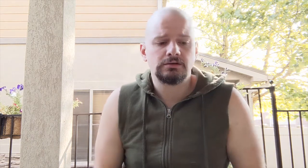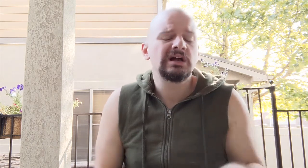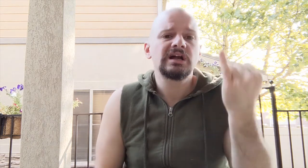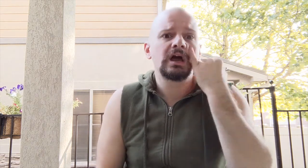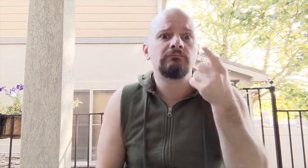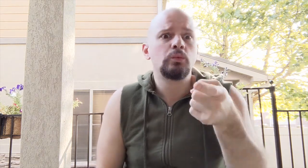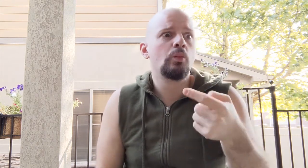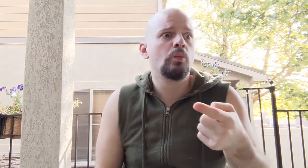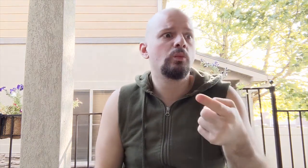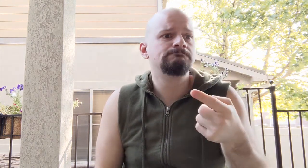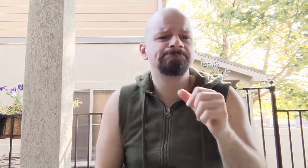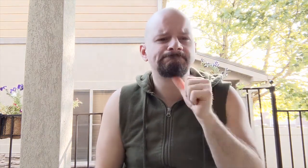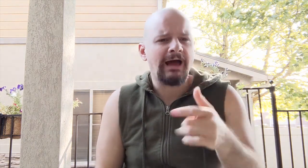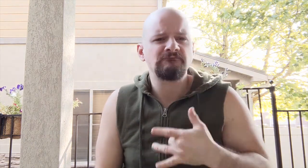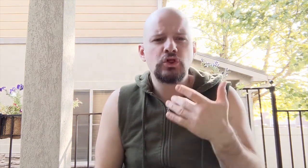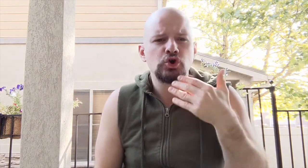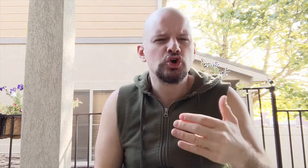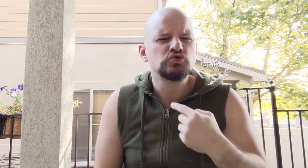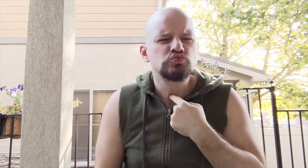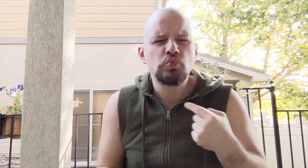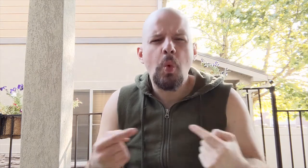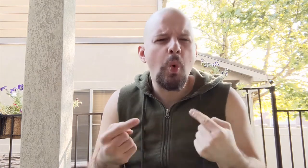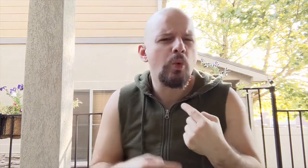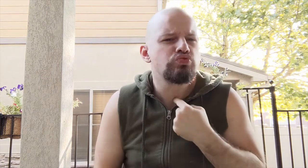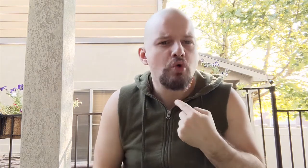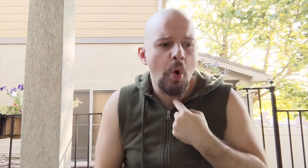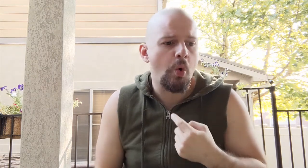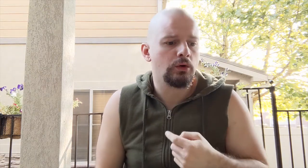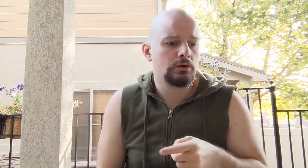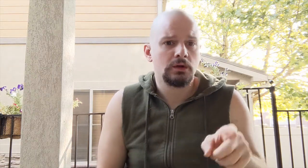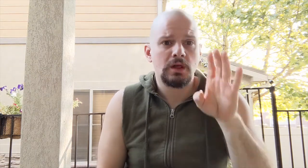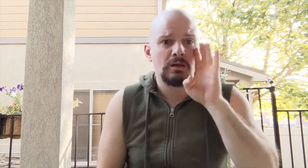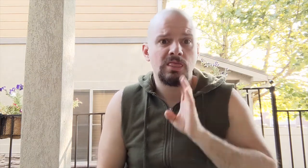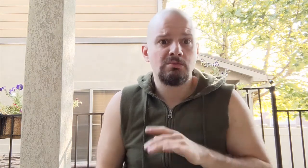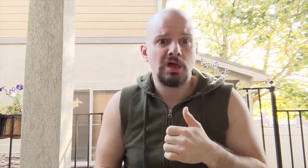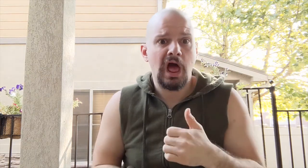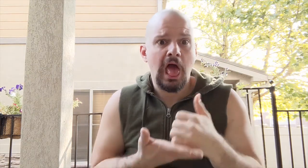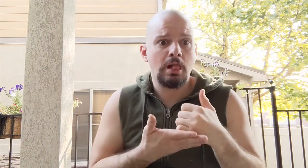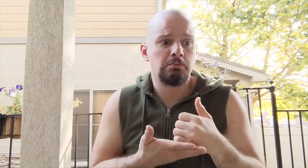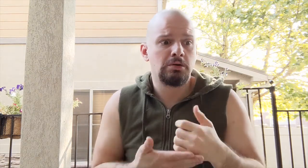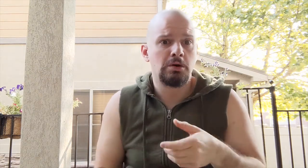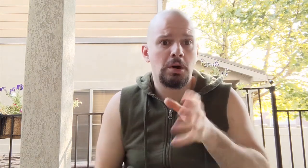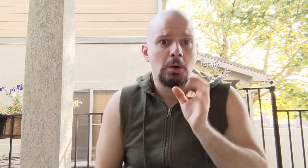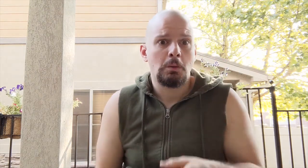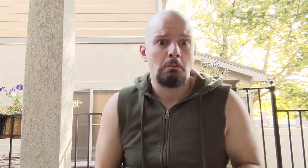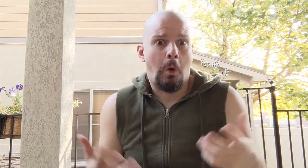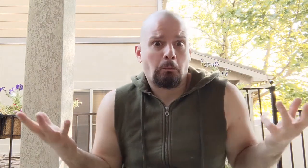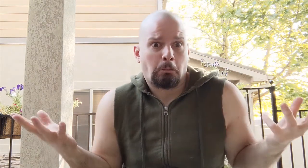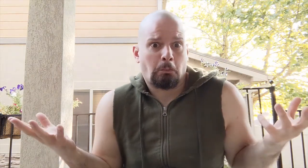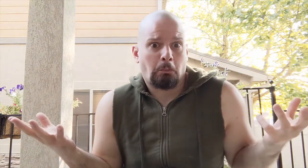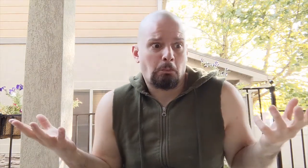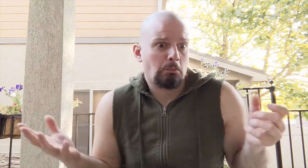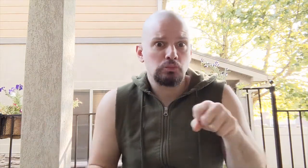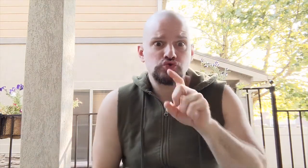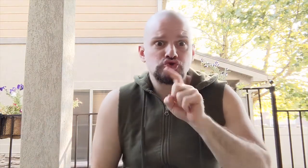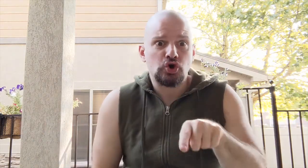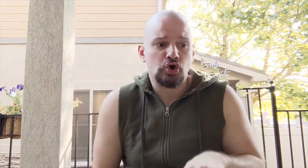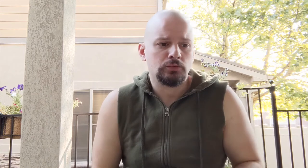If you're not feeling well such as having sore throat, grabbing the beer will do.